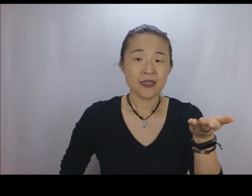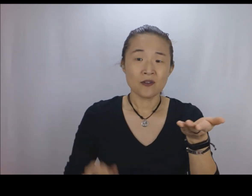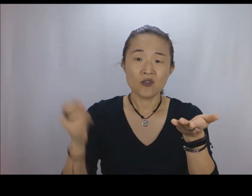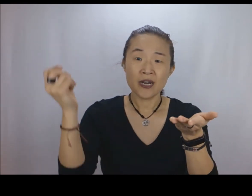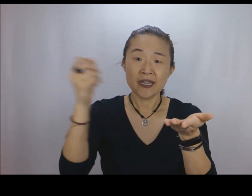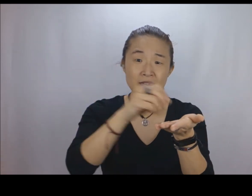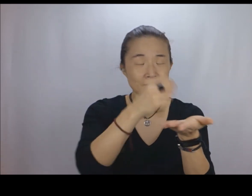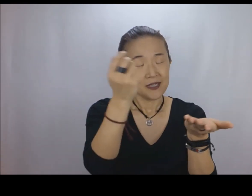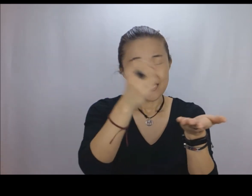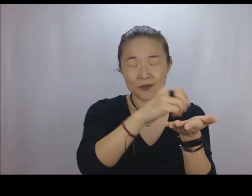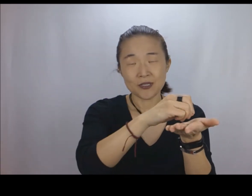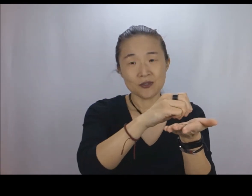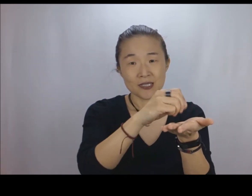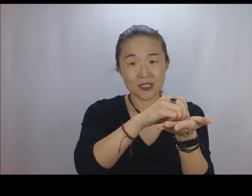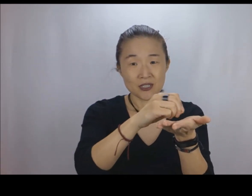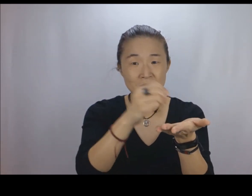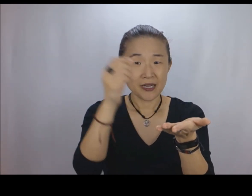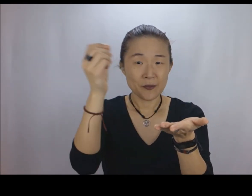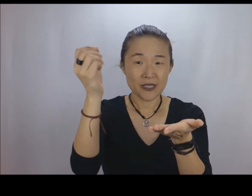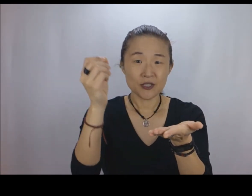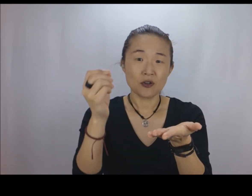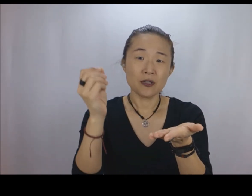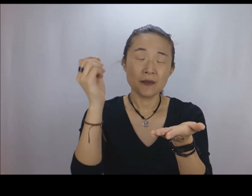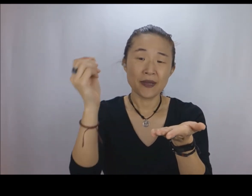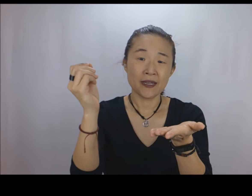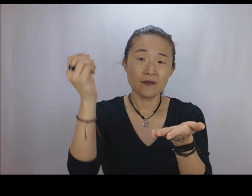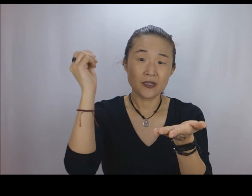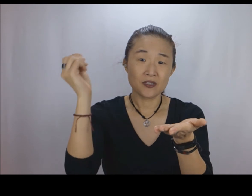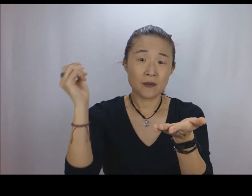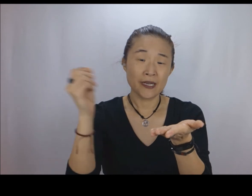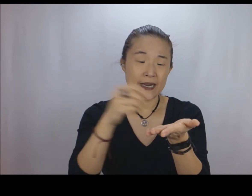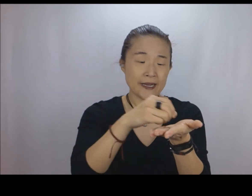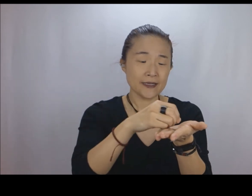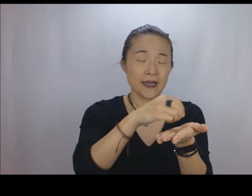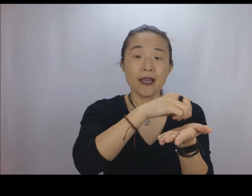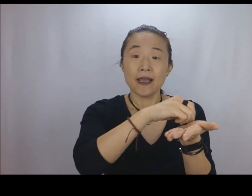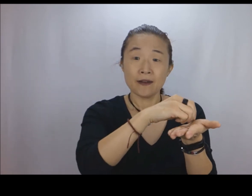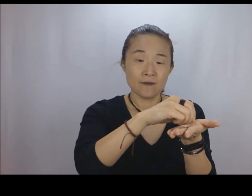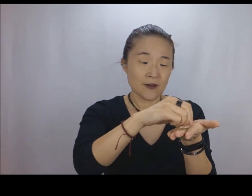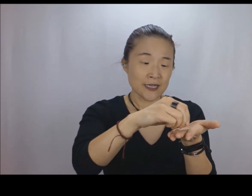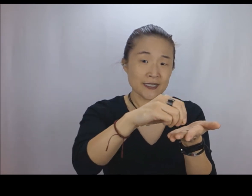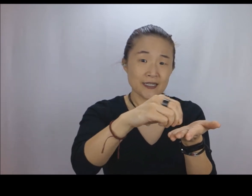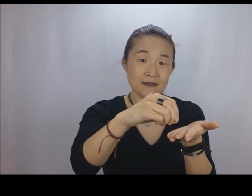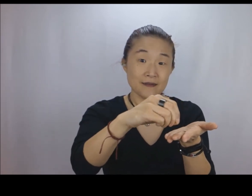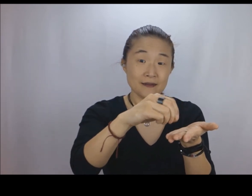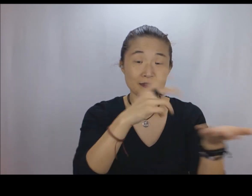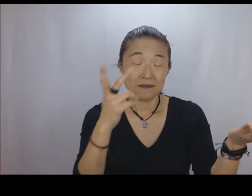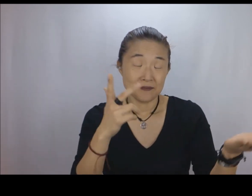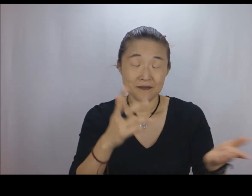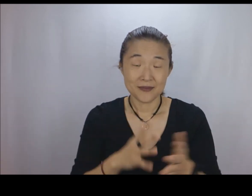And then writing is what you would assume. Like pretend you're holding a pen with your dominant hand, and write.